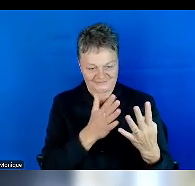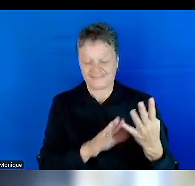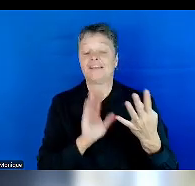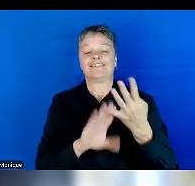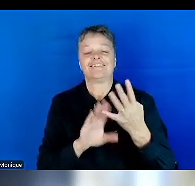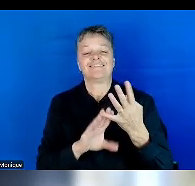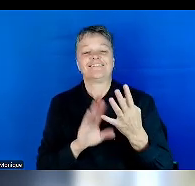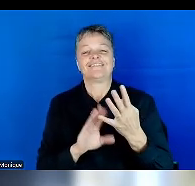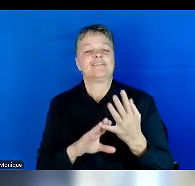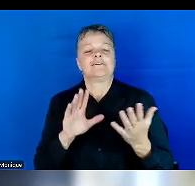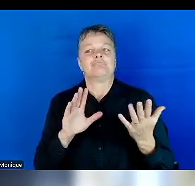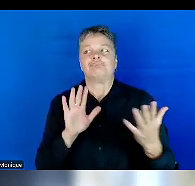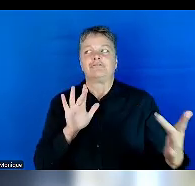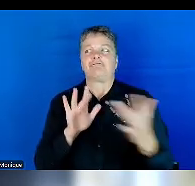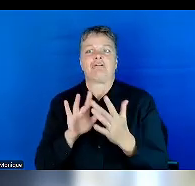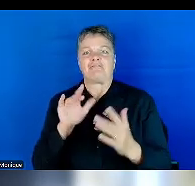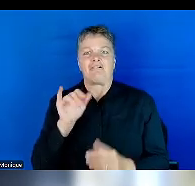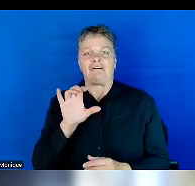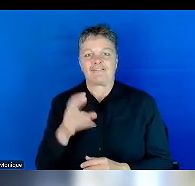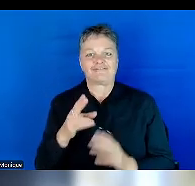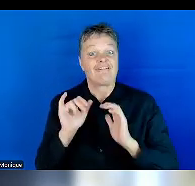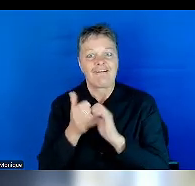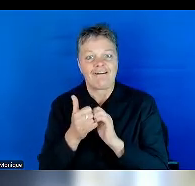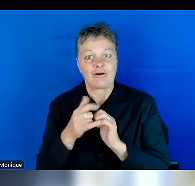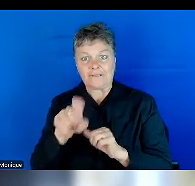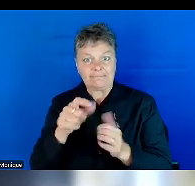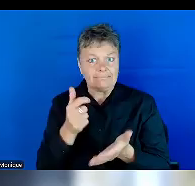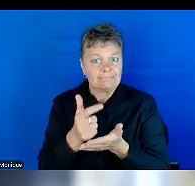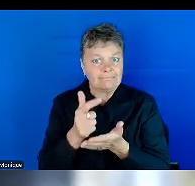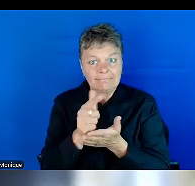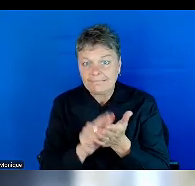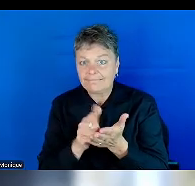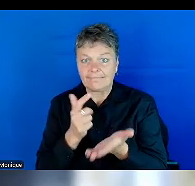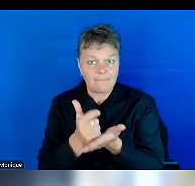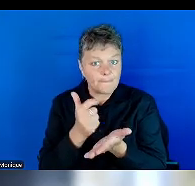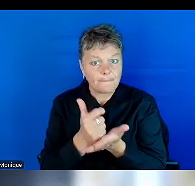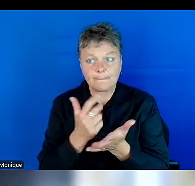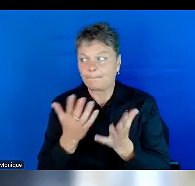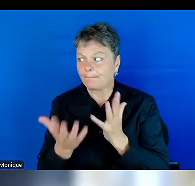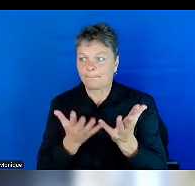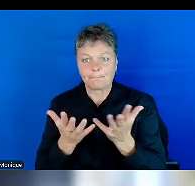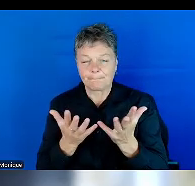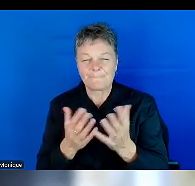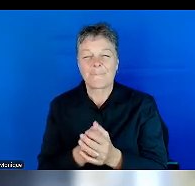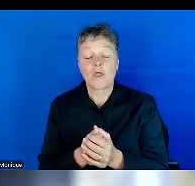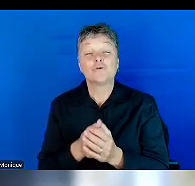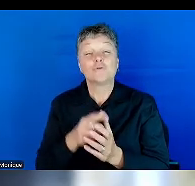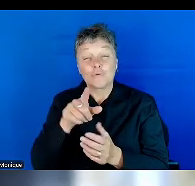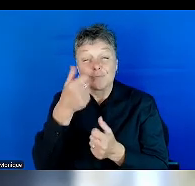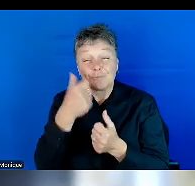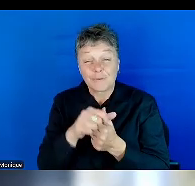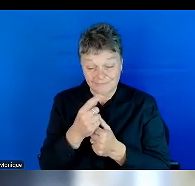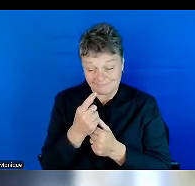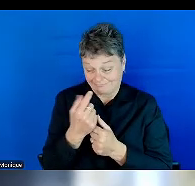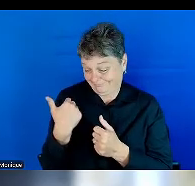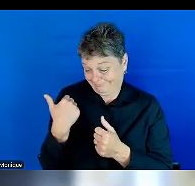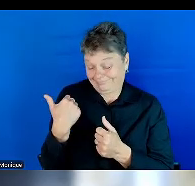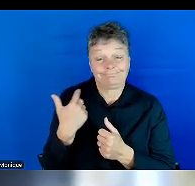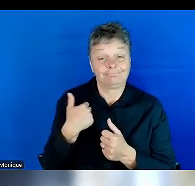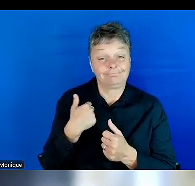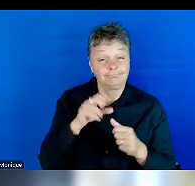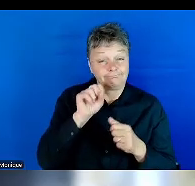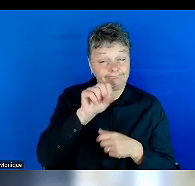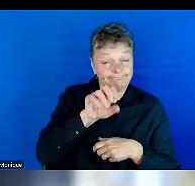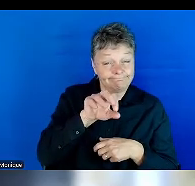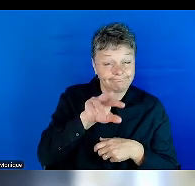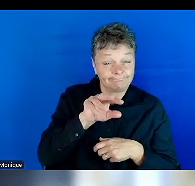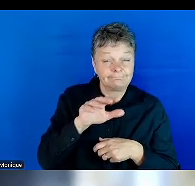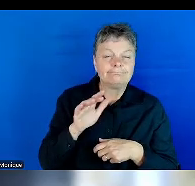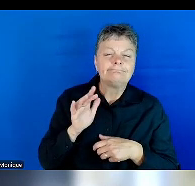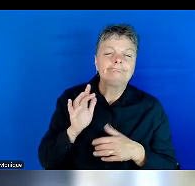you can contact Arch. So, as I mentioned earlier in the presentation, it is generally done by by